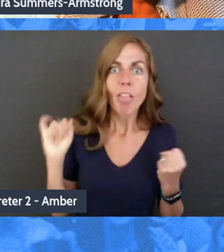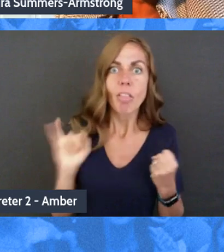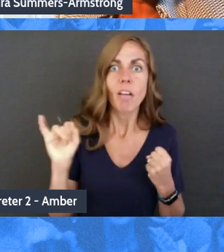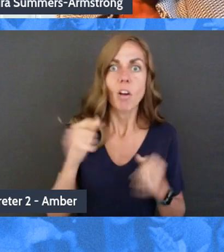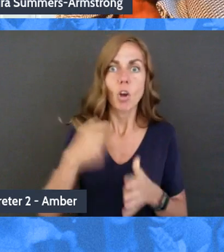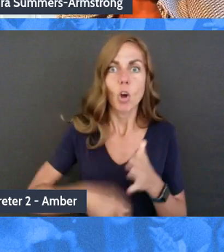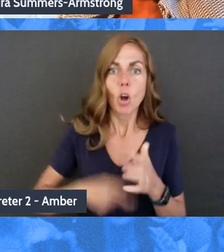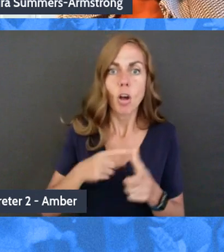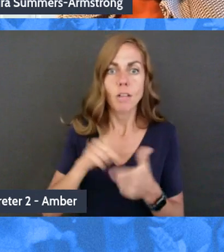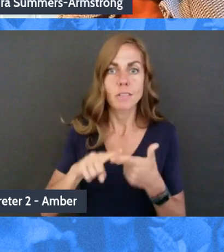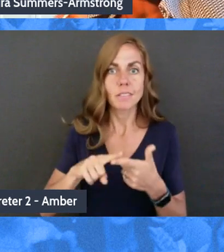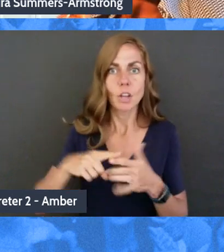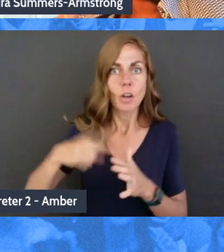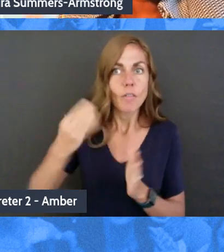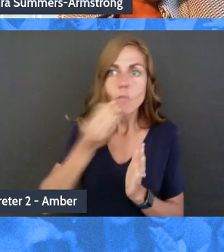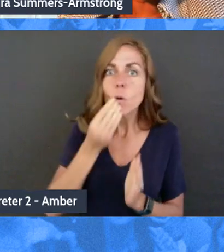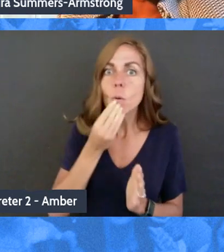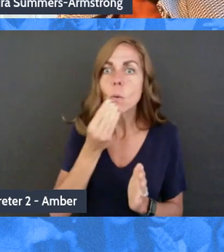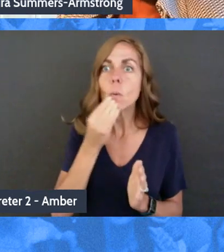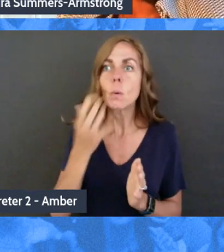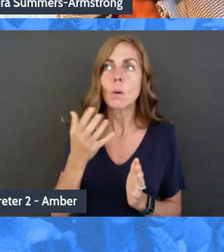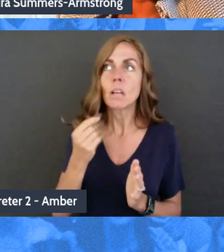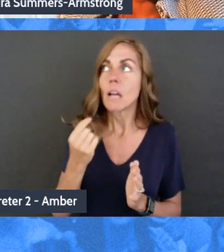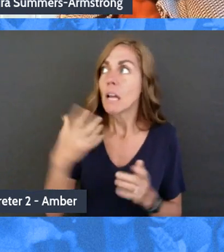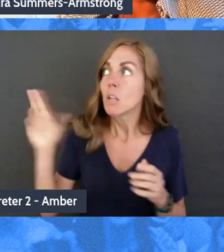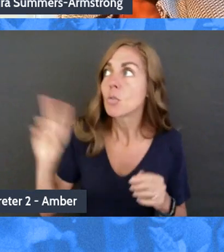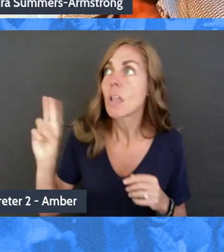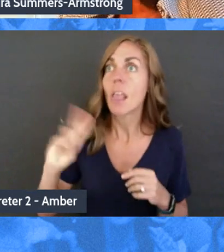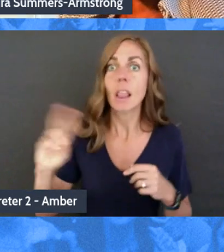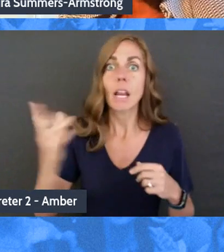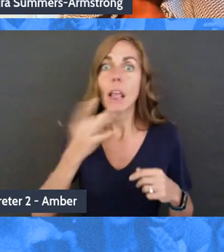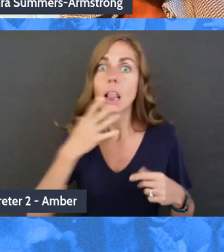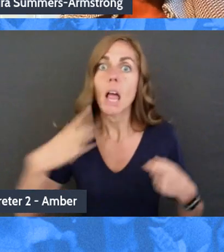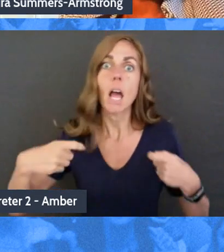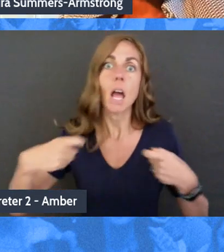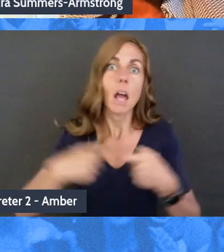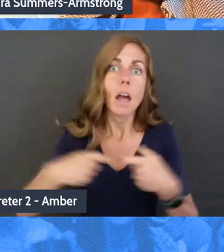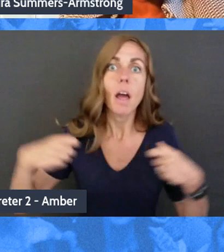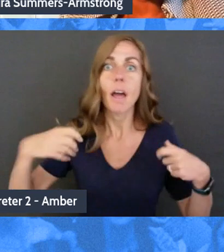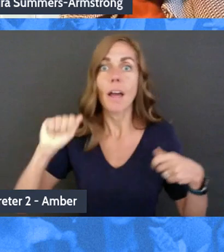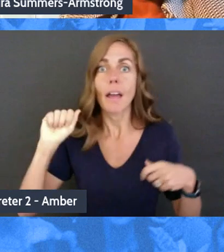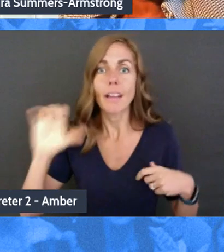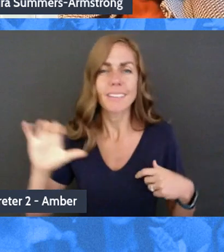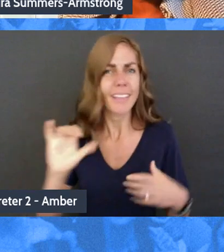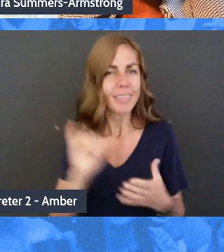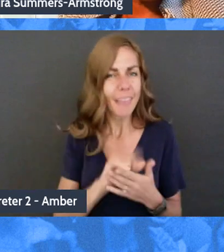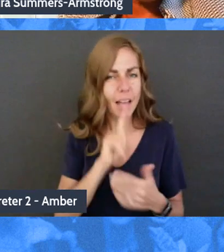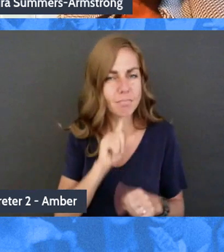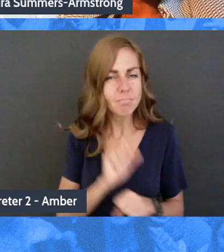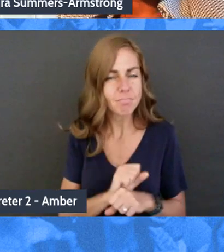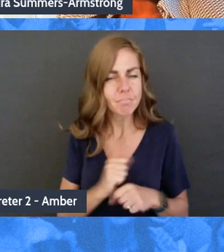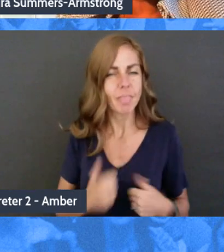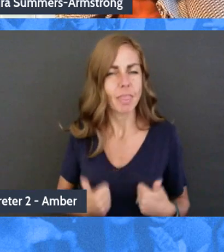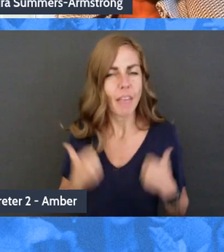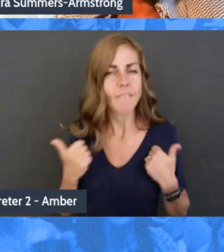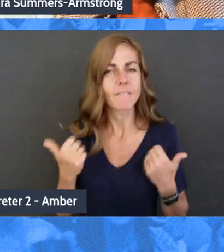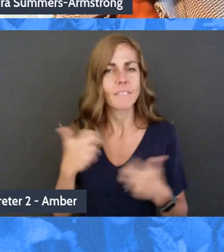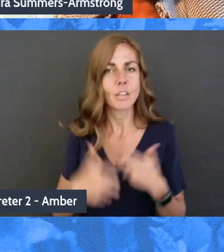to be concerned about the lights and air conditioning. These are real life issues that women are not afraid to discuss the table,